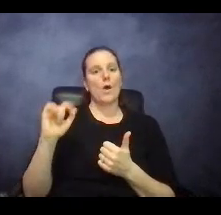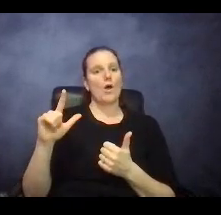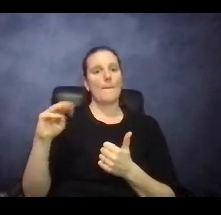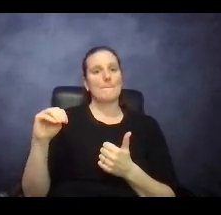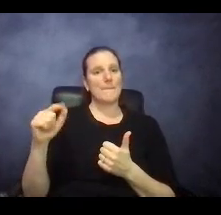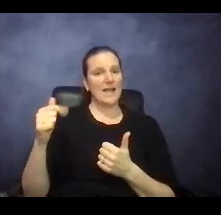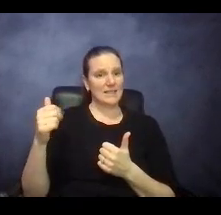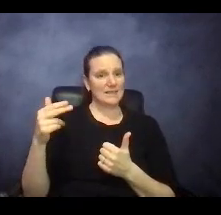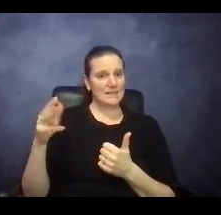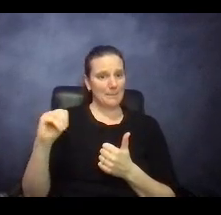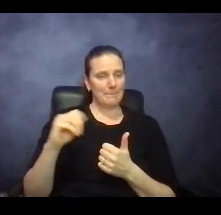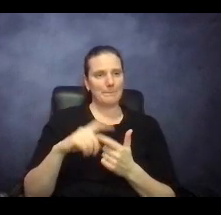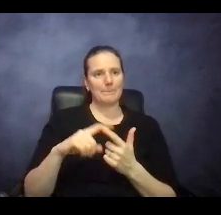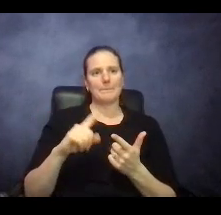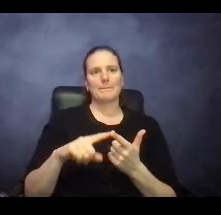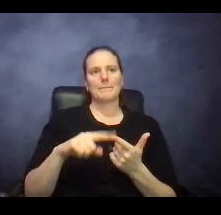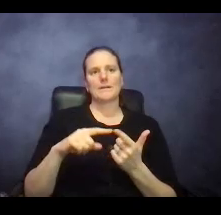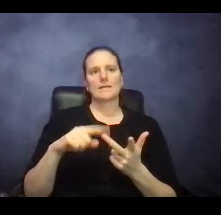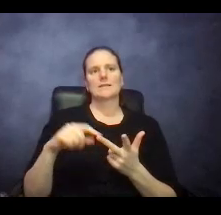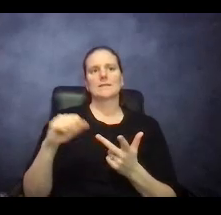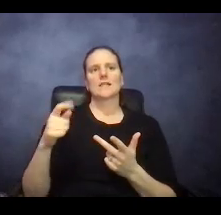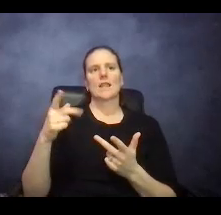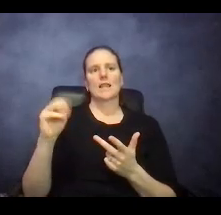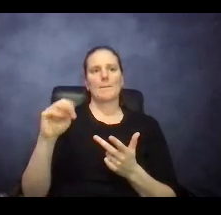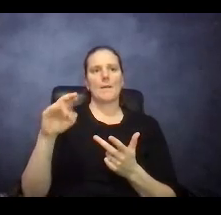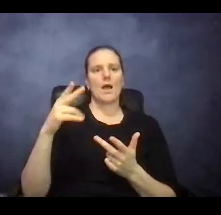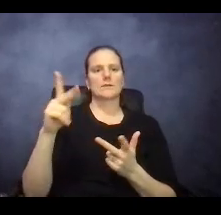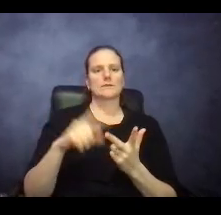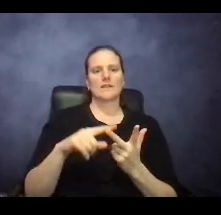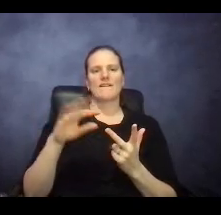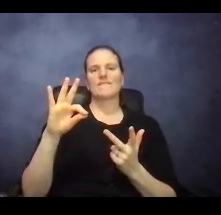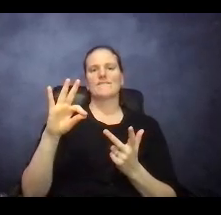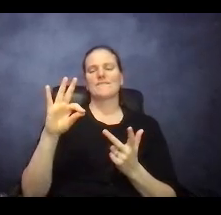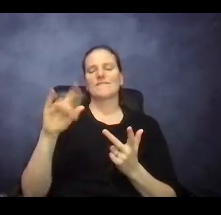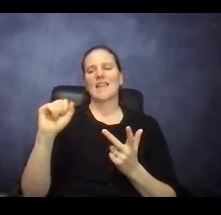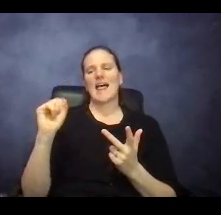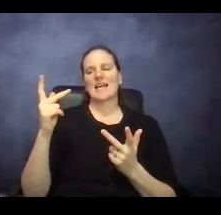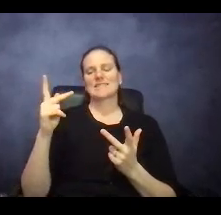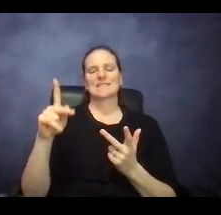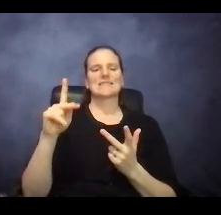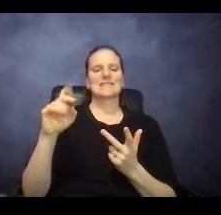And then adding in the cilium husk, I also recommend a lot of flaxseed meal for fiber for gas and bloating.